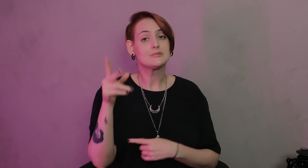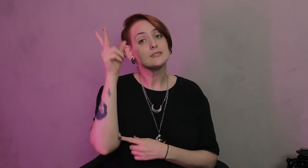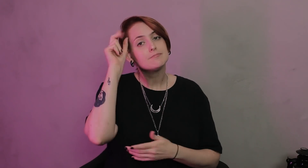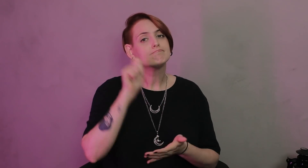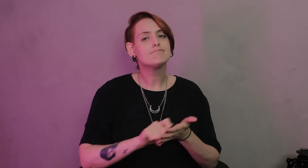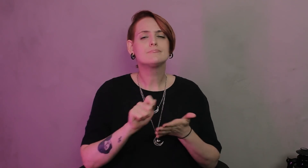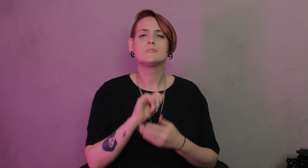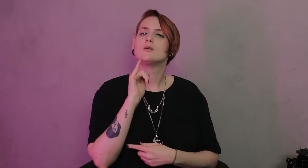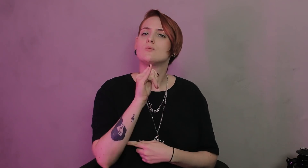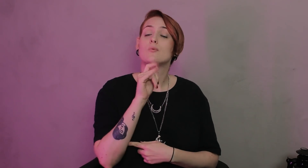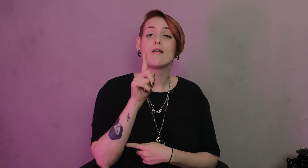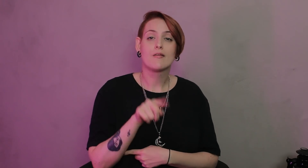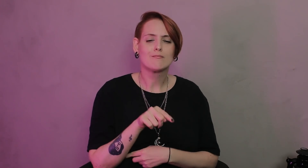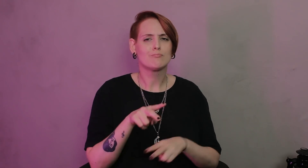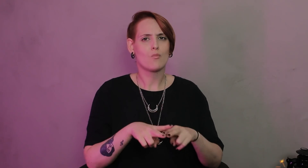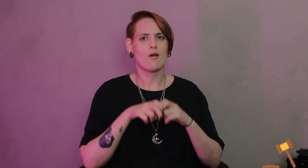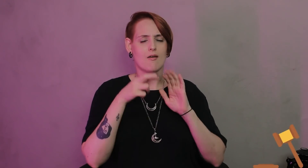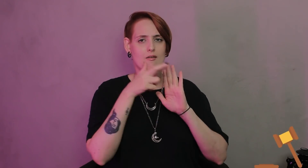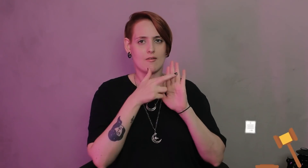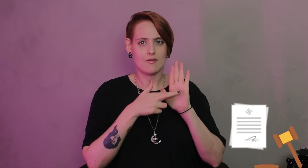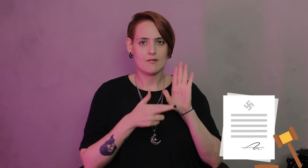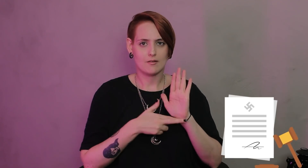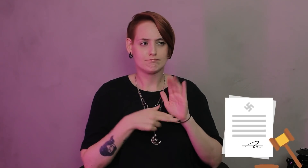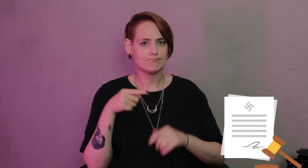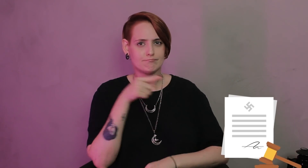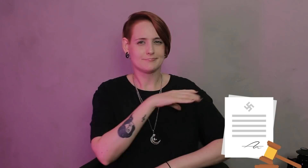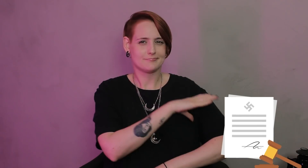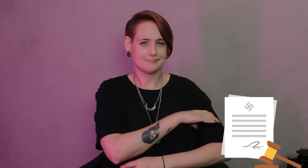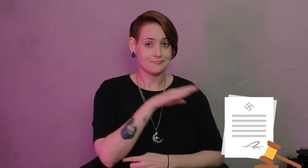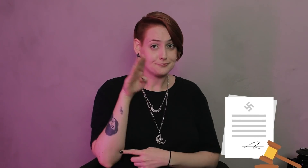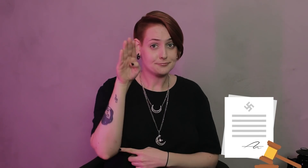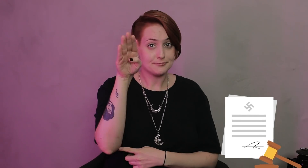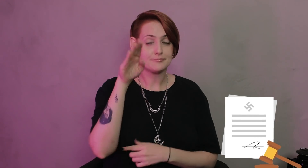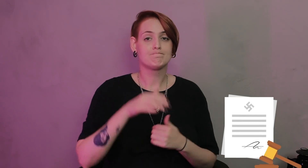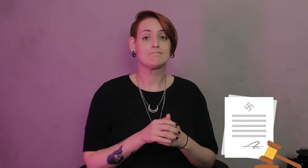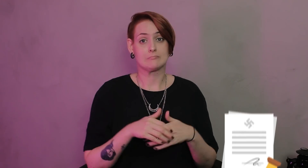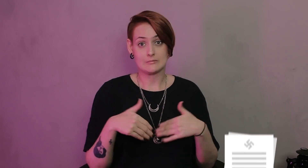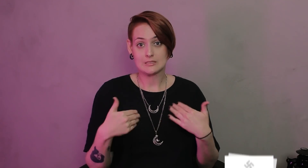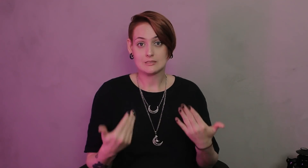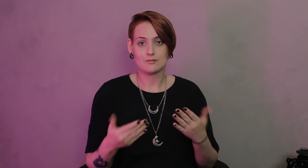she reports who, because of the restrictions created by the Nazis,